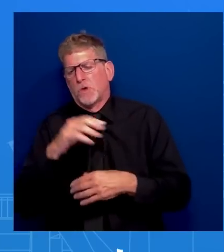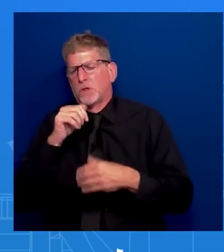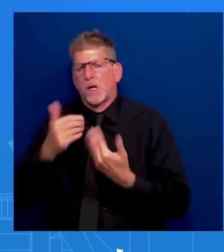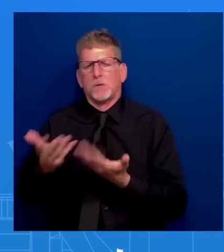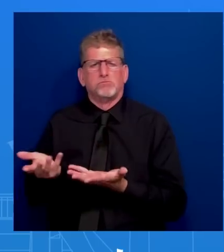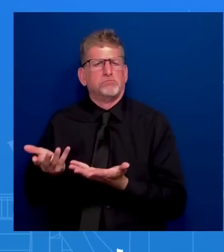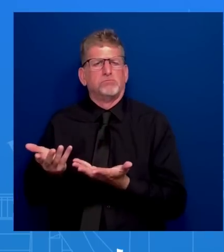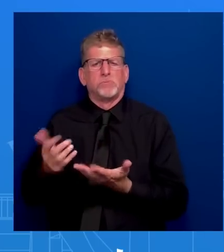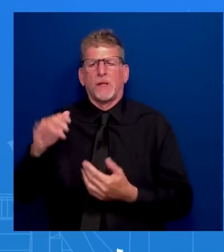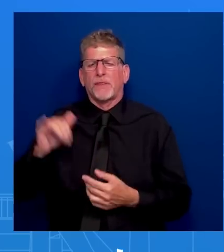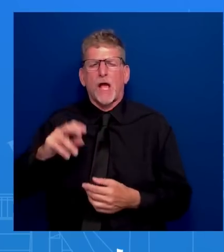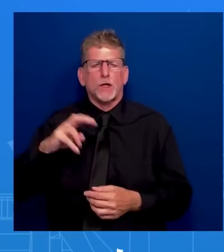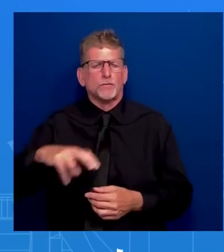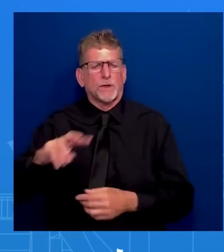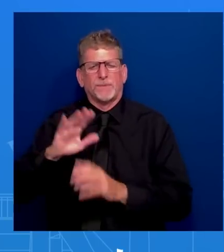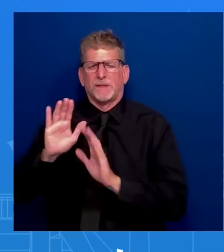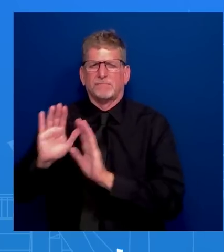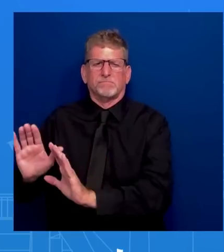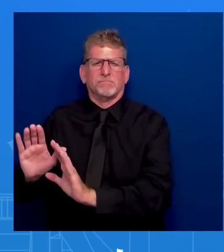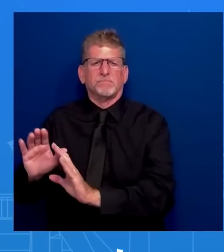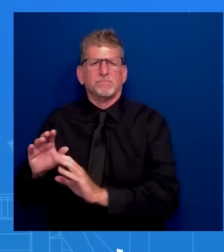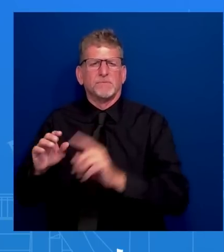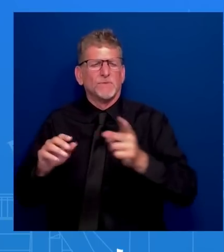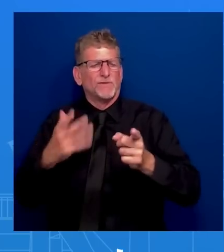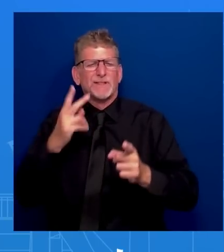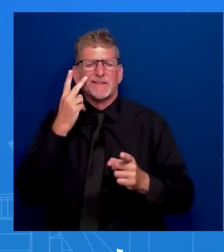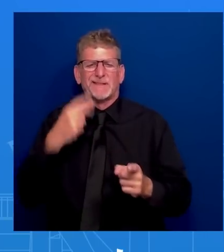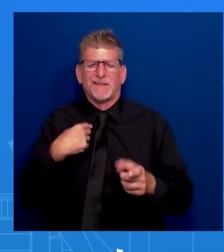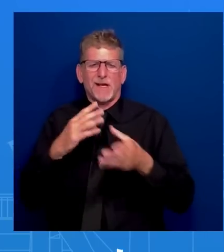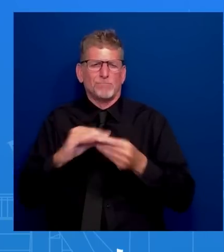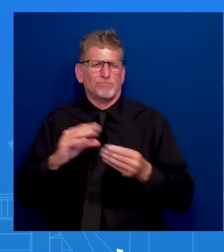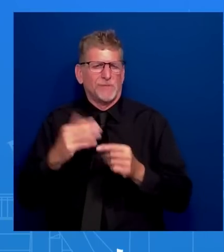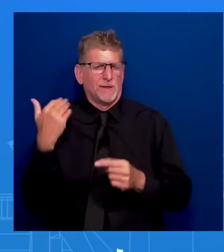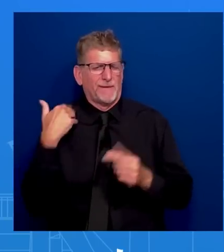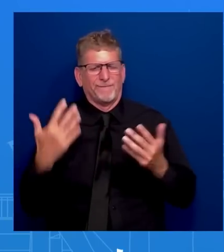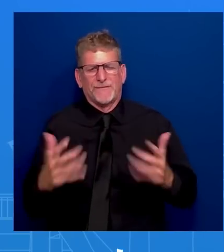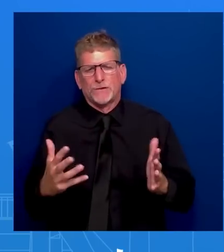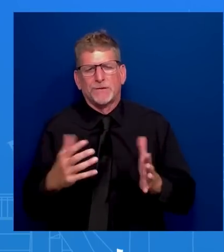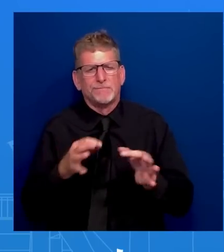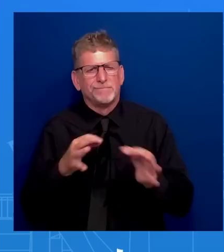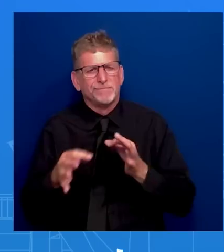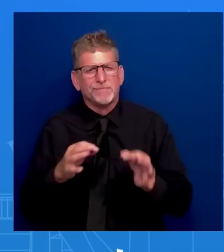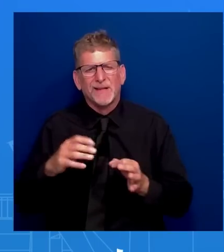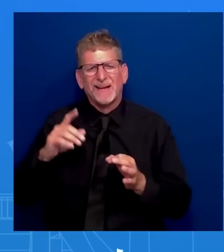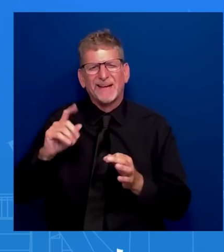It is a -- you know, it is a co-equal branch of government but also separation of powers.